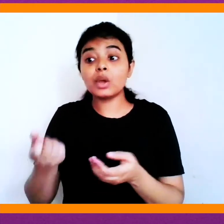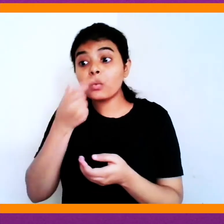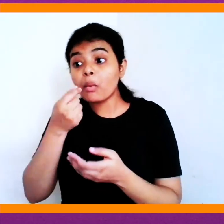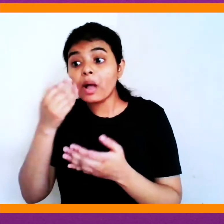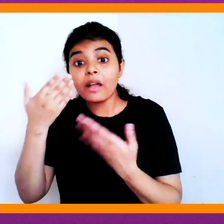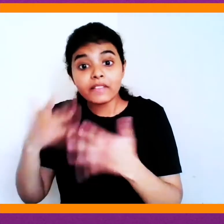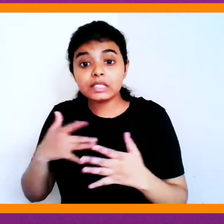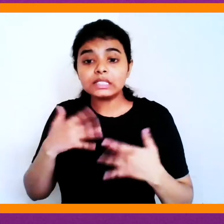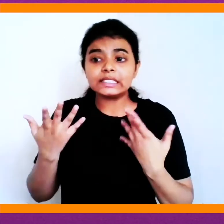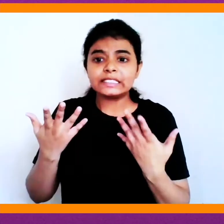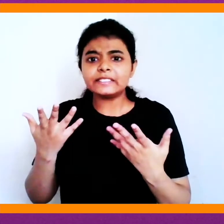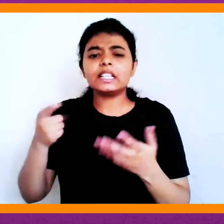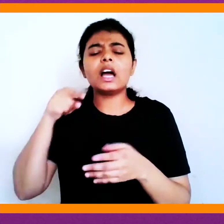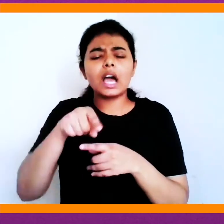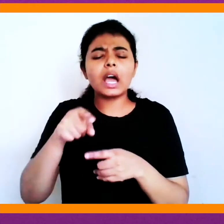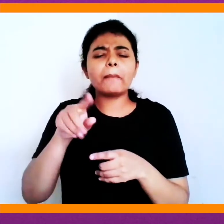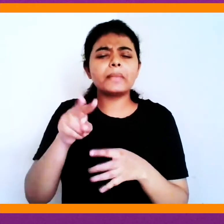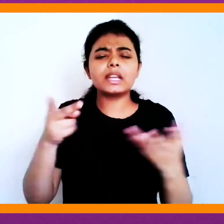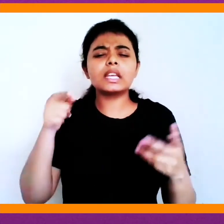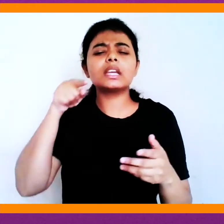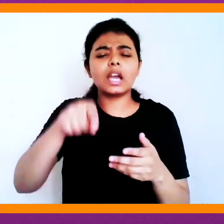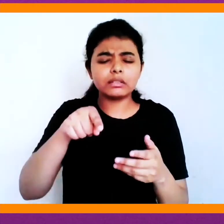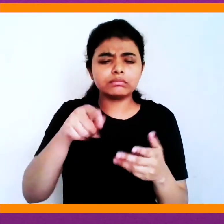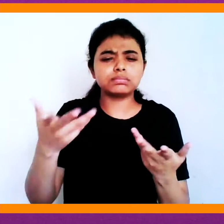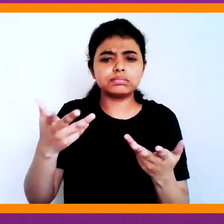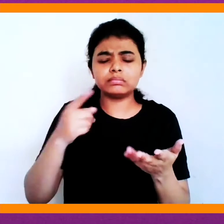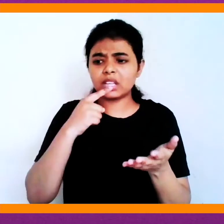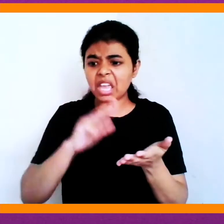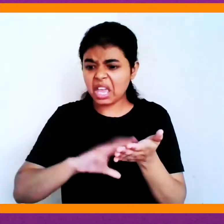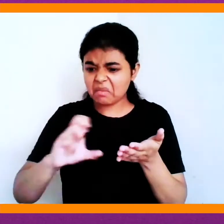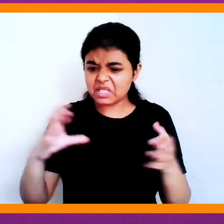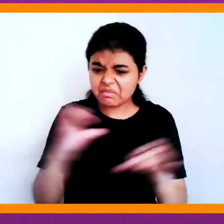if your periods are delayed just because of an eye pill or just because of your anxiety